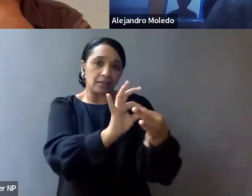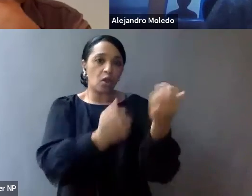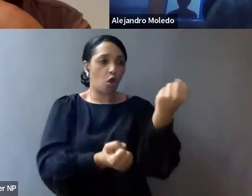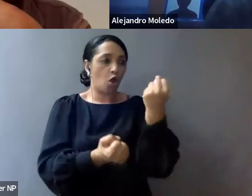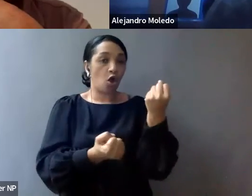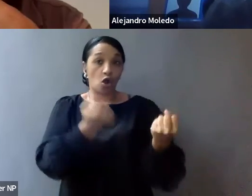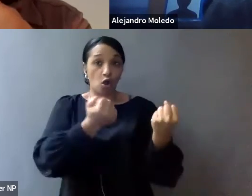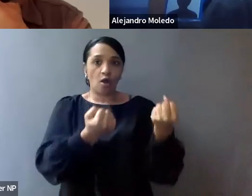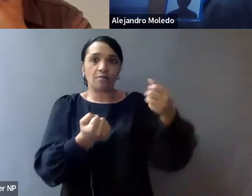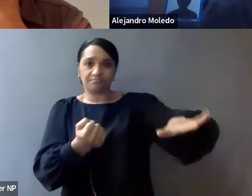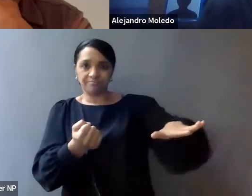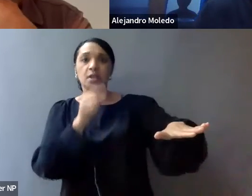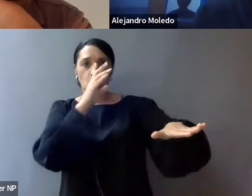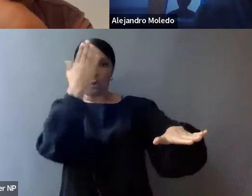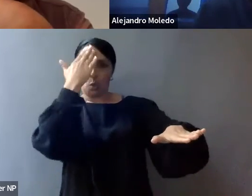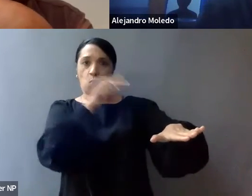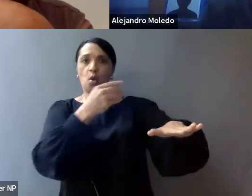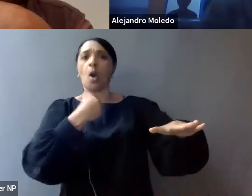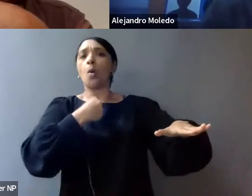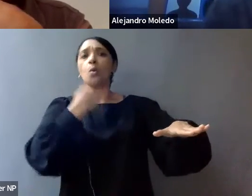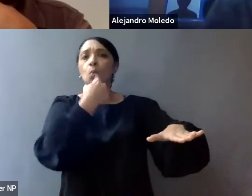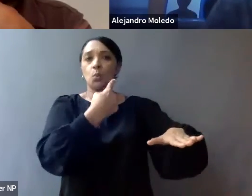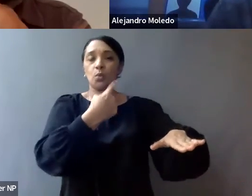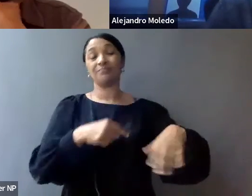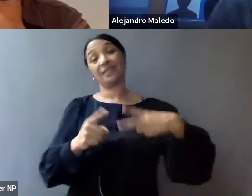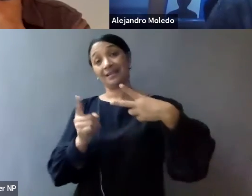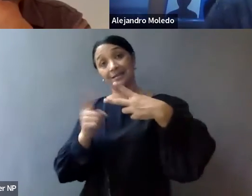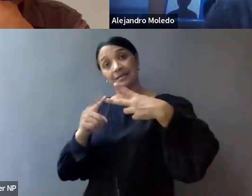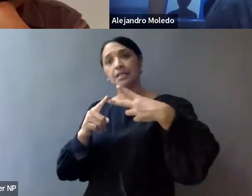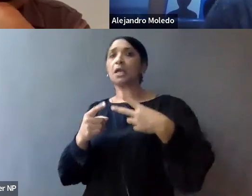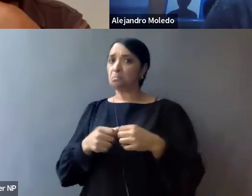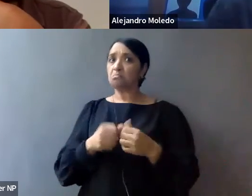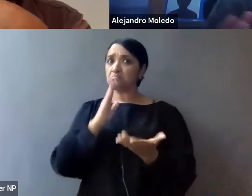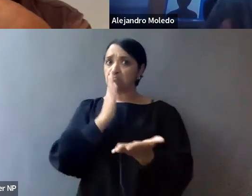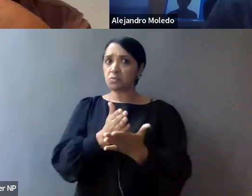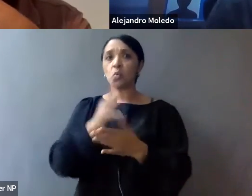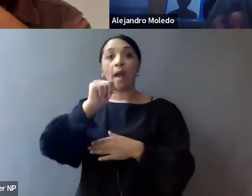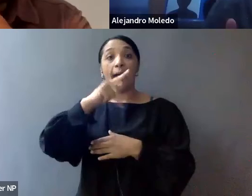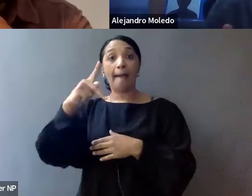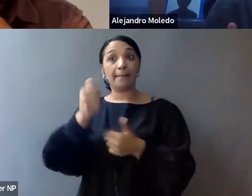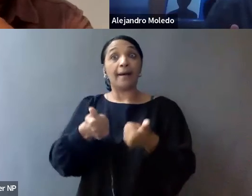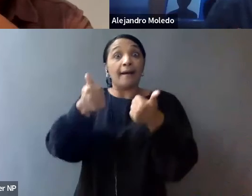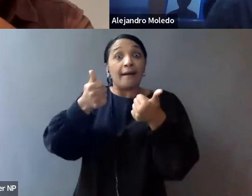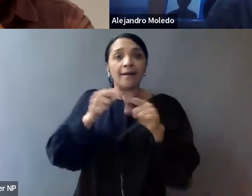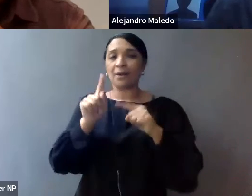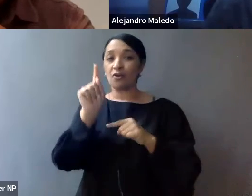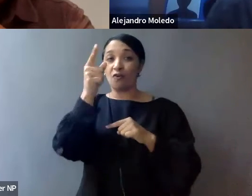Concerning your second question or suggestion, it's true that an app could be useful, but the very first step